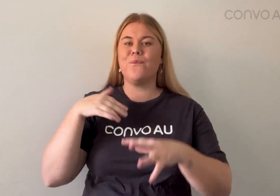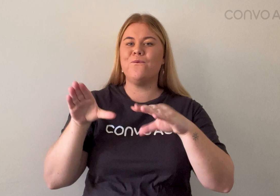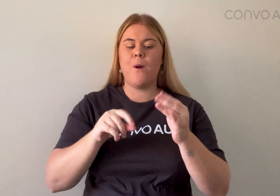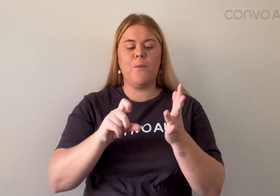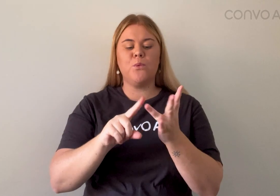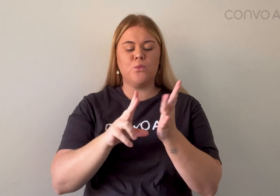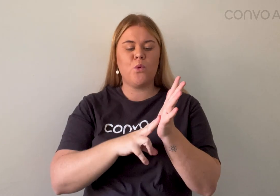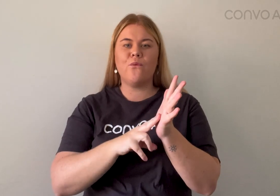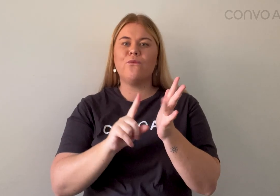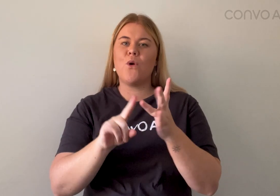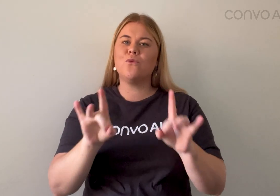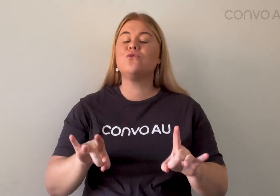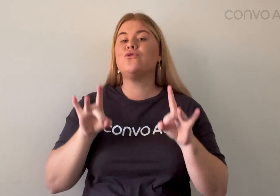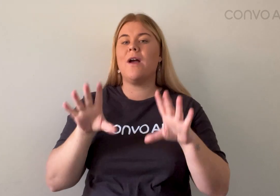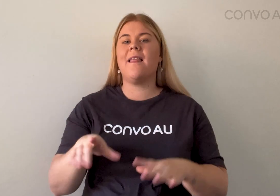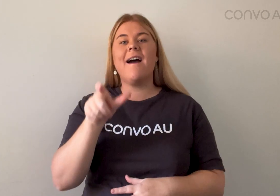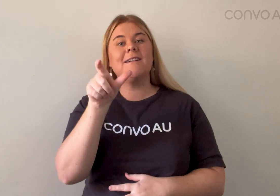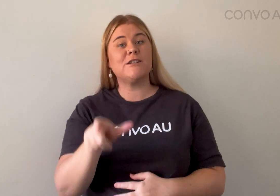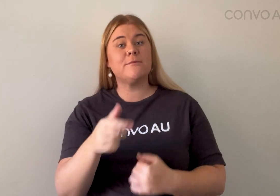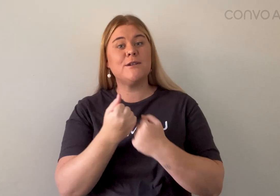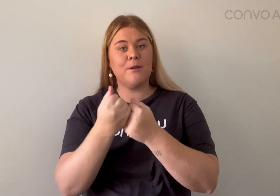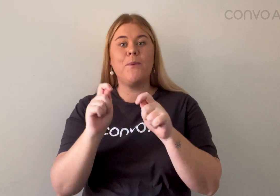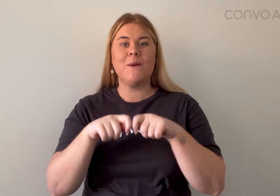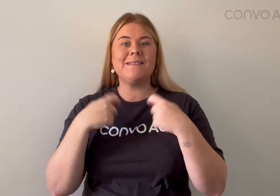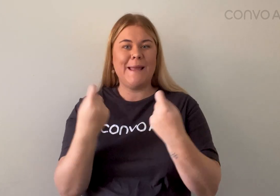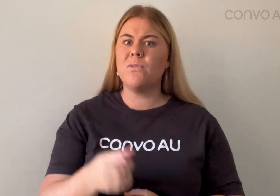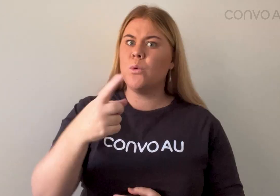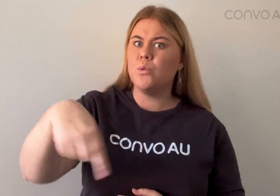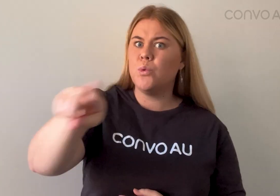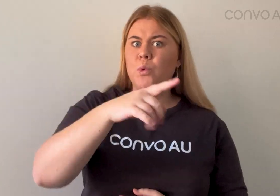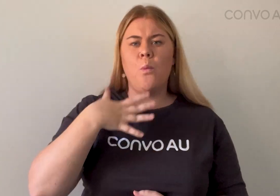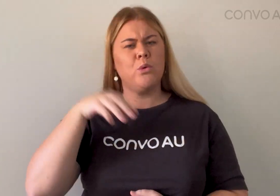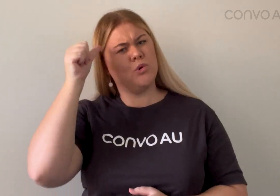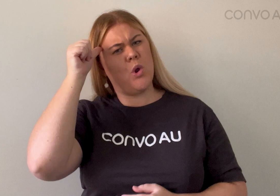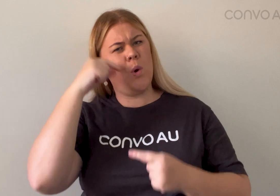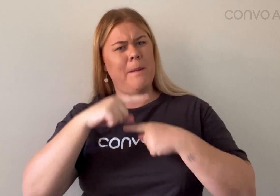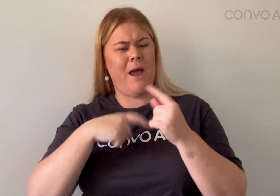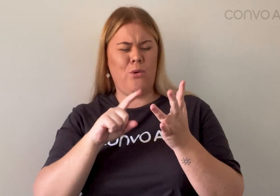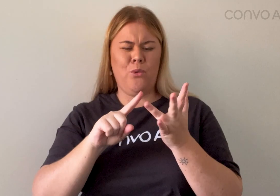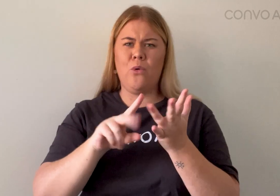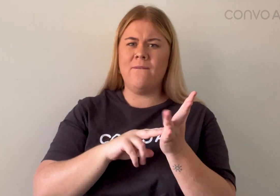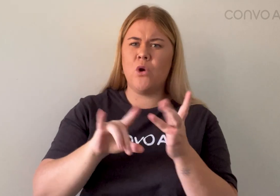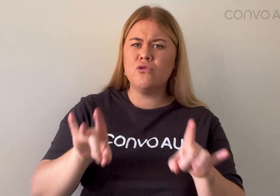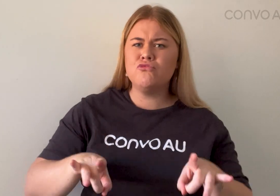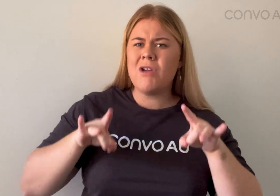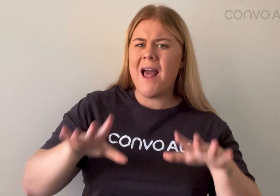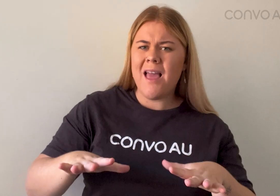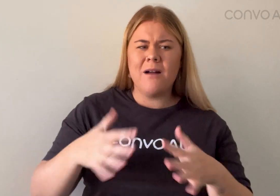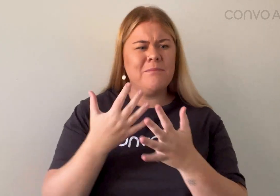I am Customer Support Officer for Convo Australia. Want to know more about Convo Australia?